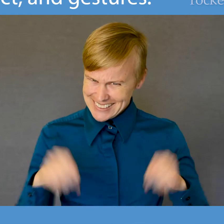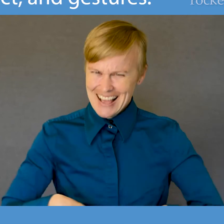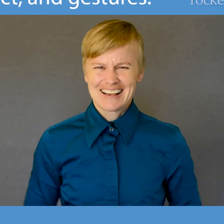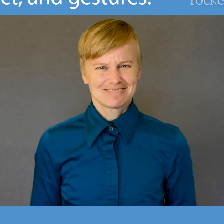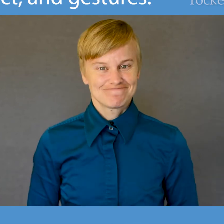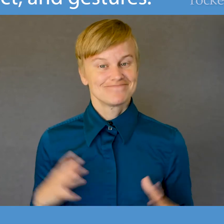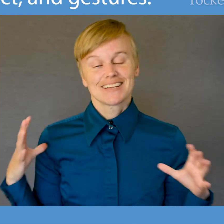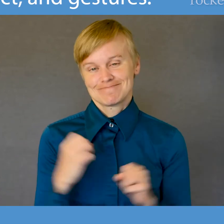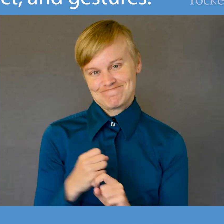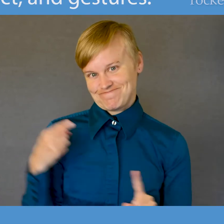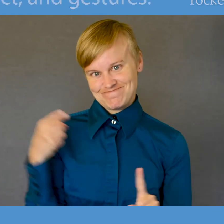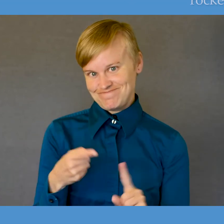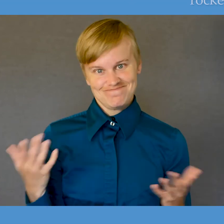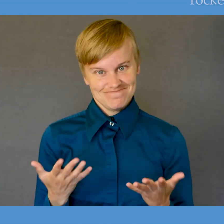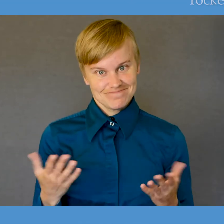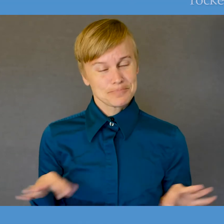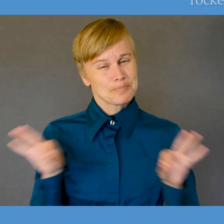You've got this!